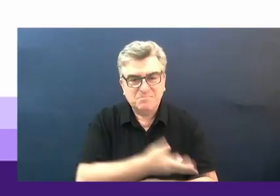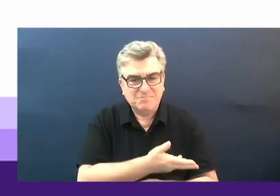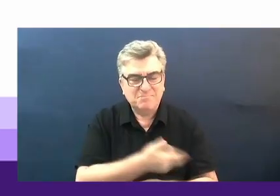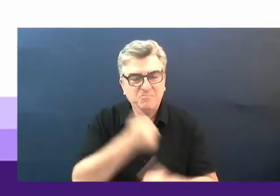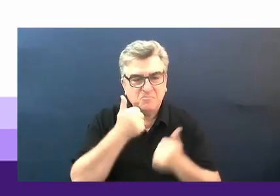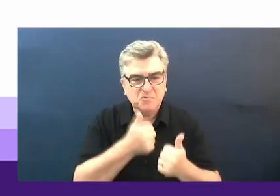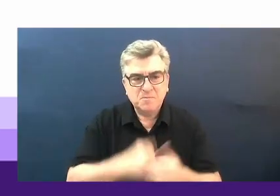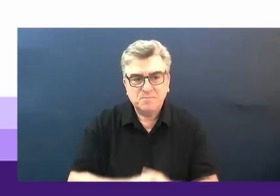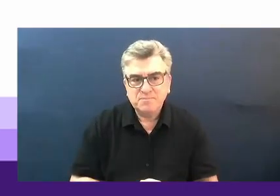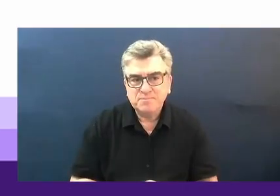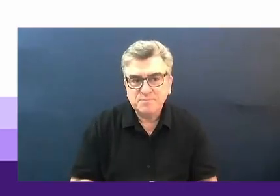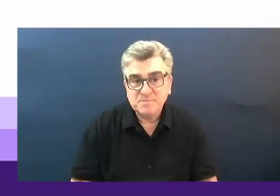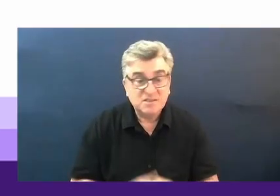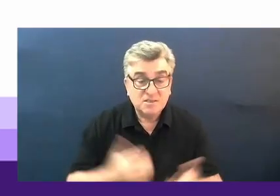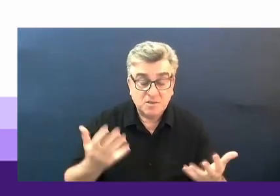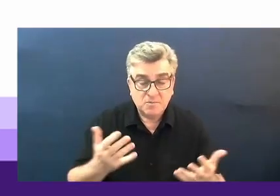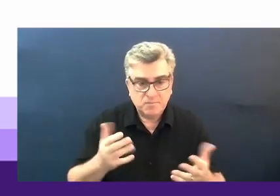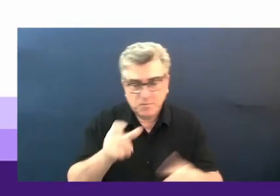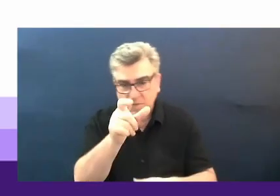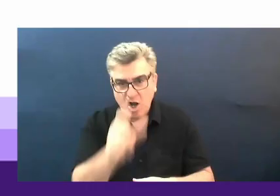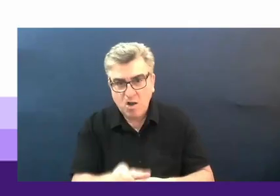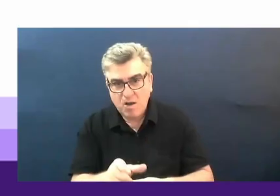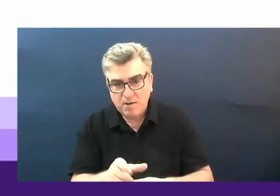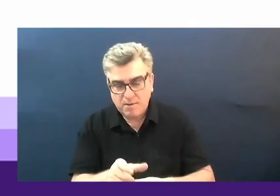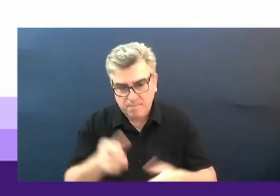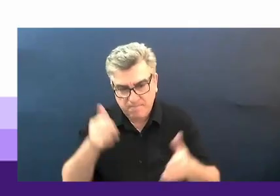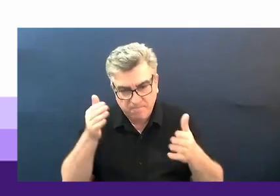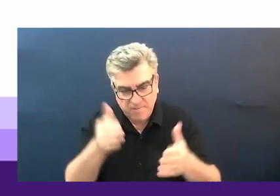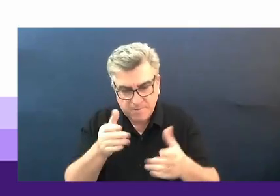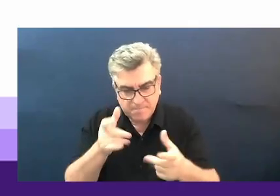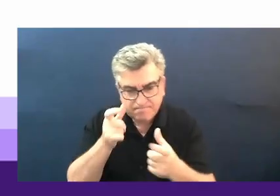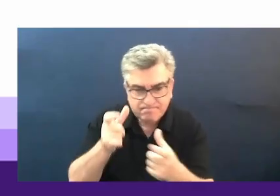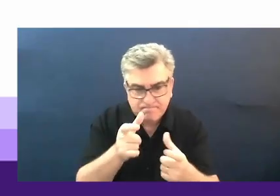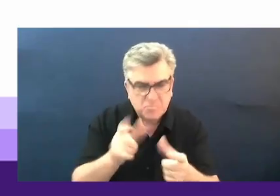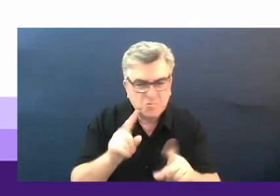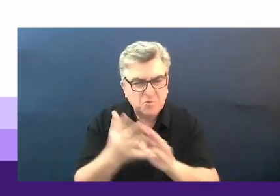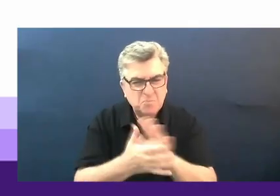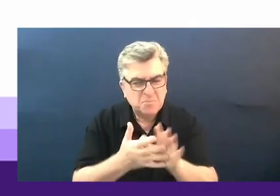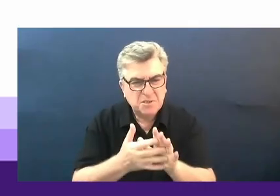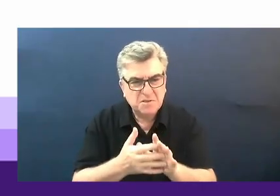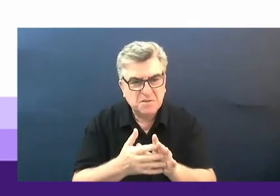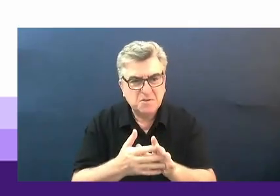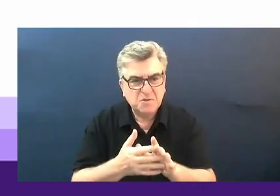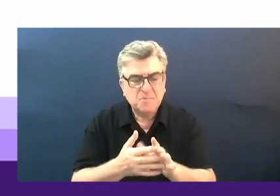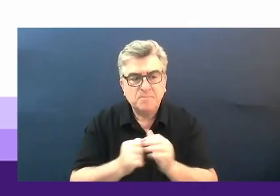when we built this model of care and piloted it? And really there's a couple of aspects to this.